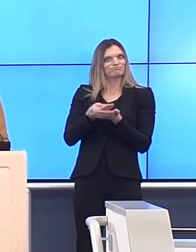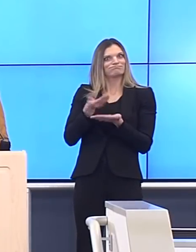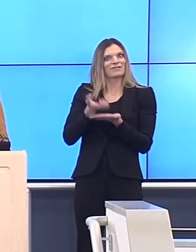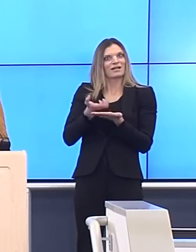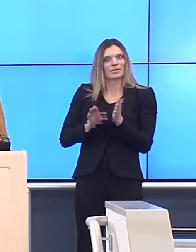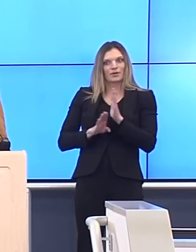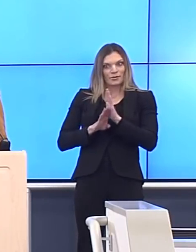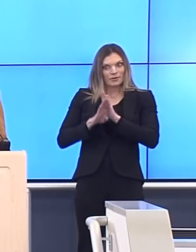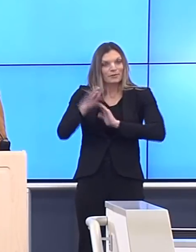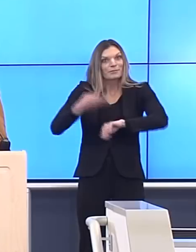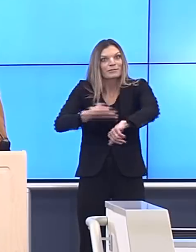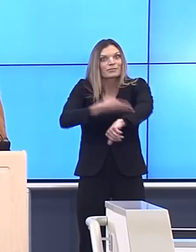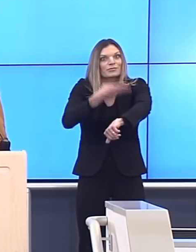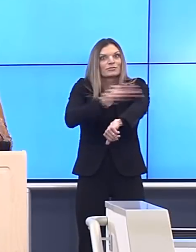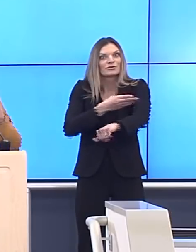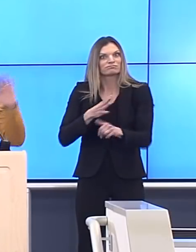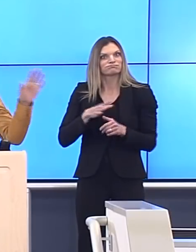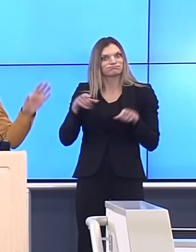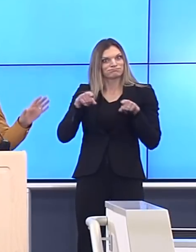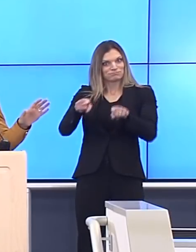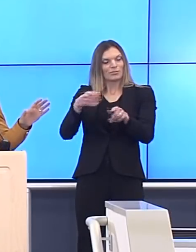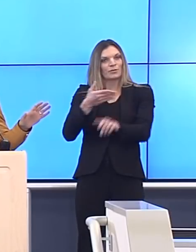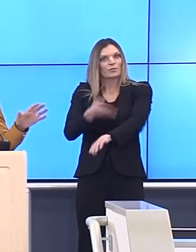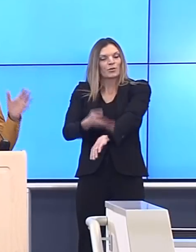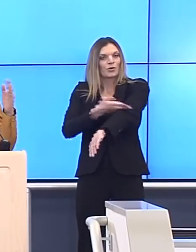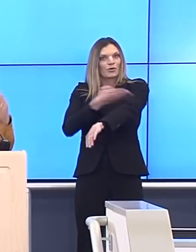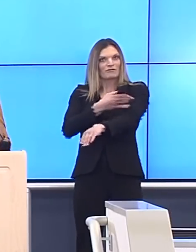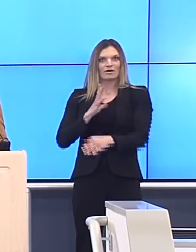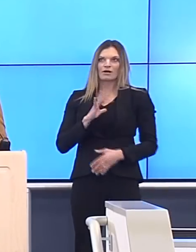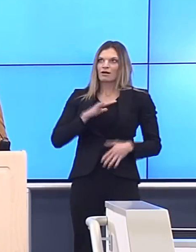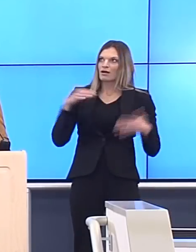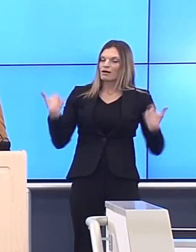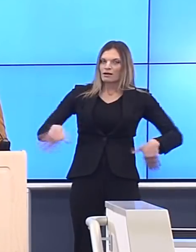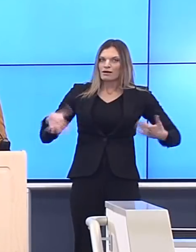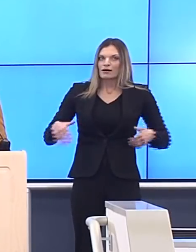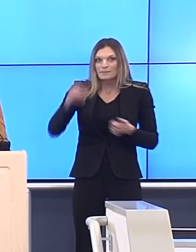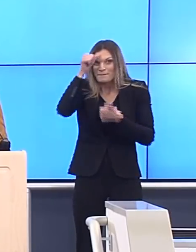THOUSANDS OF LIVES TOGETHER. OF THE BEST ECONOMIC REBOUNDS